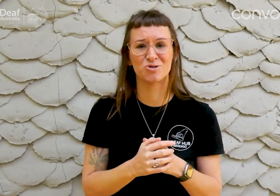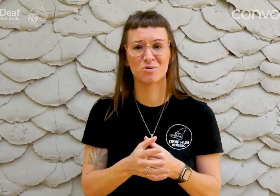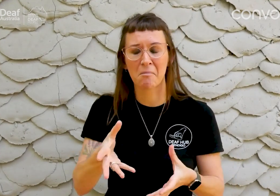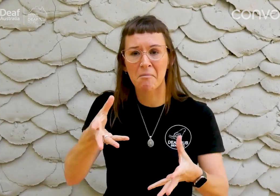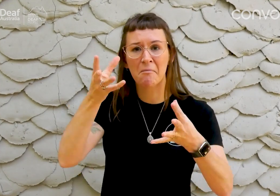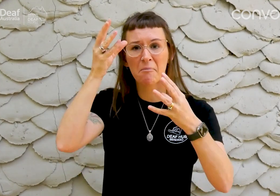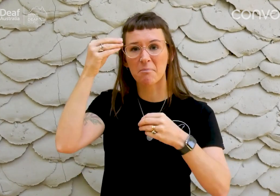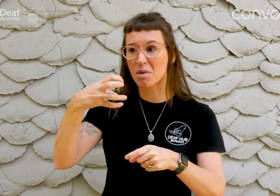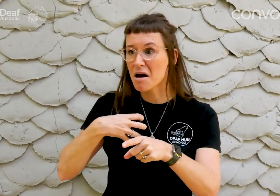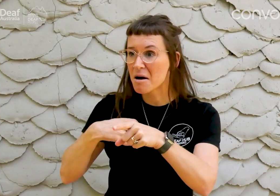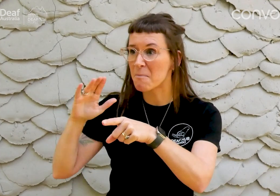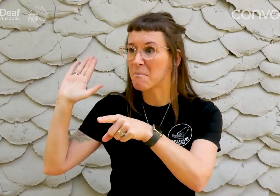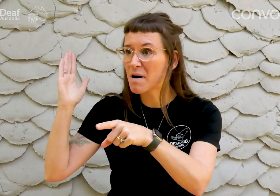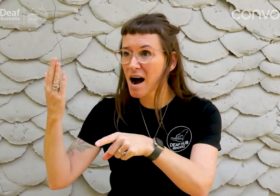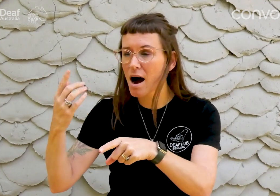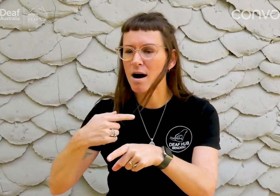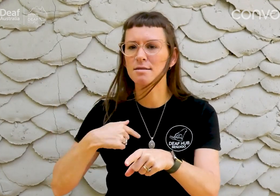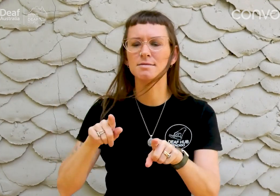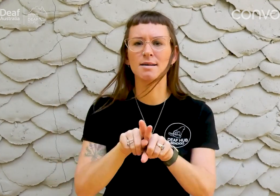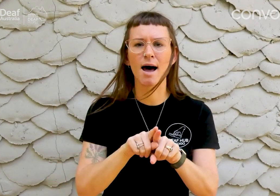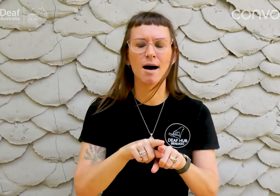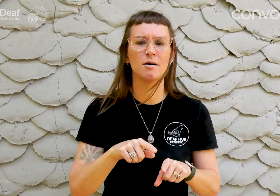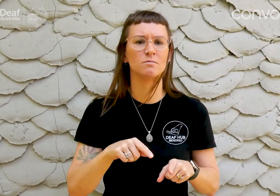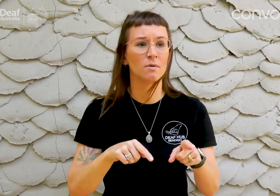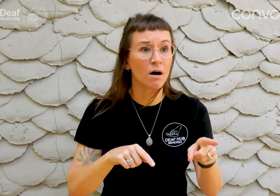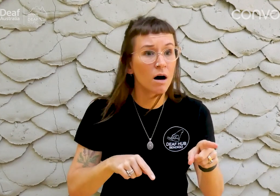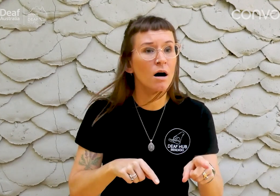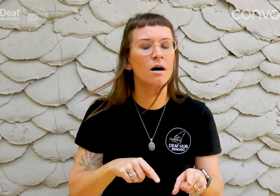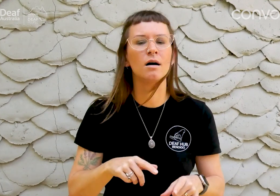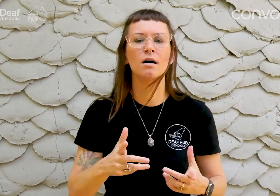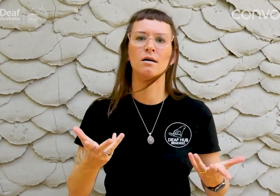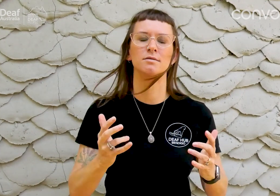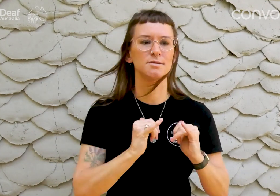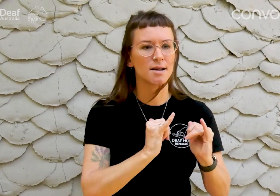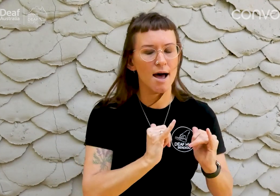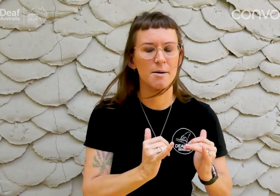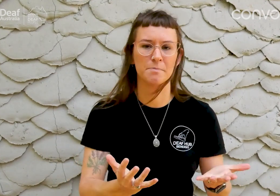or see people who share similar experiences to you; people like you.